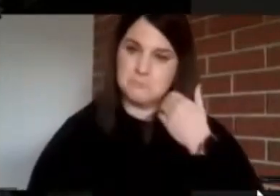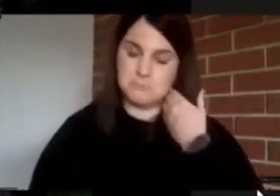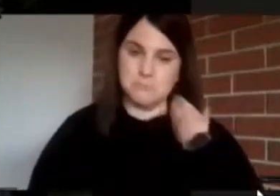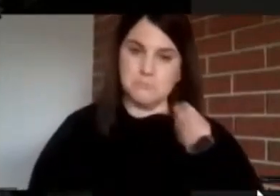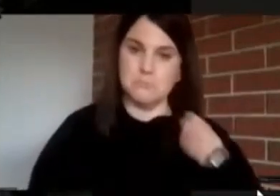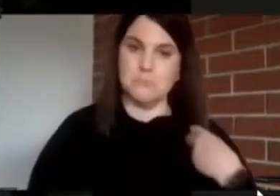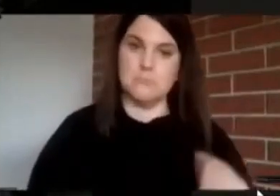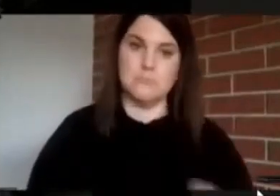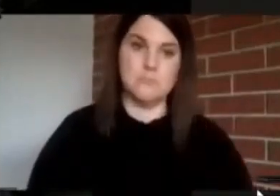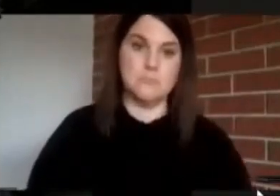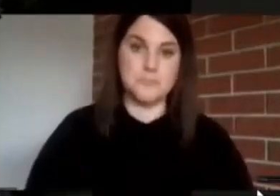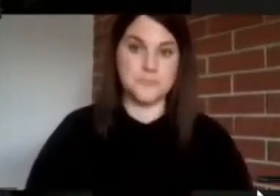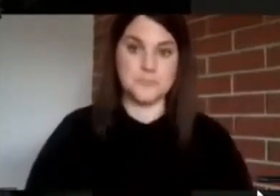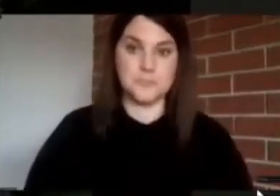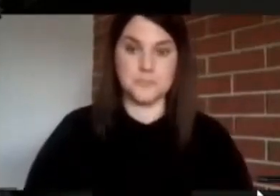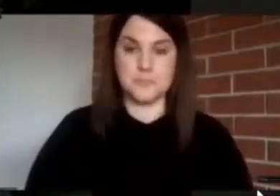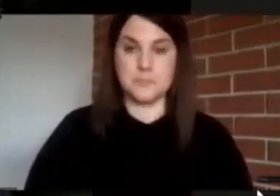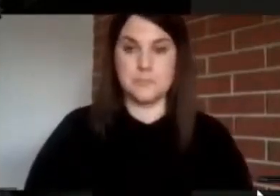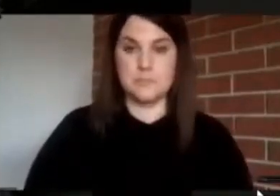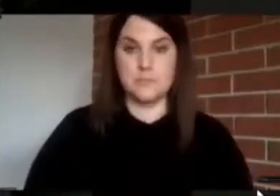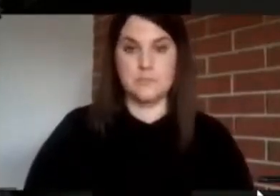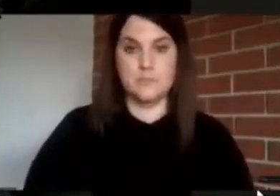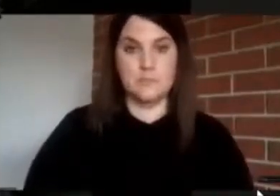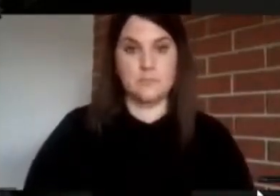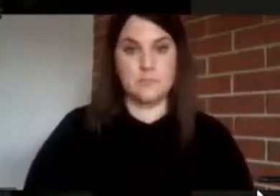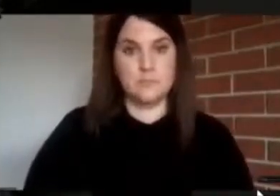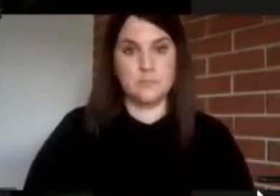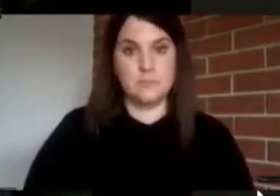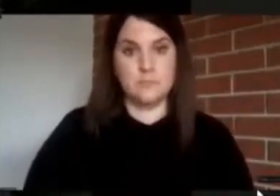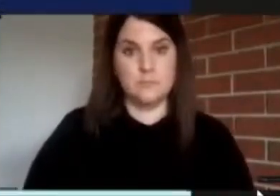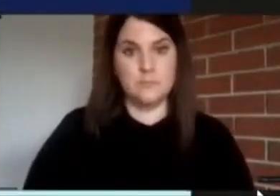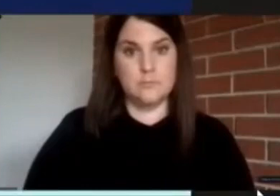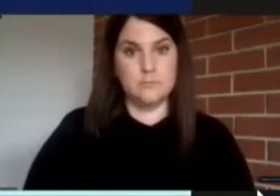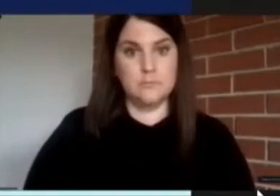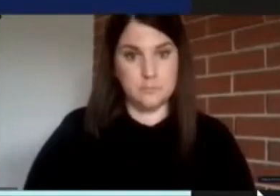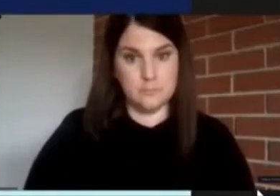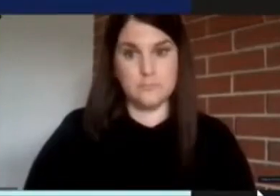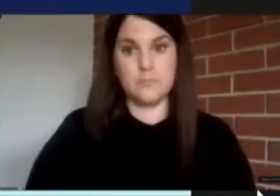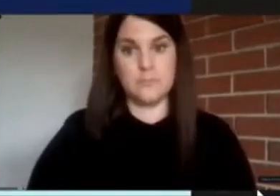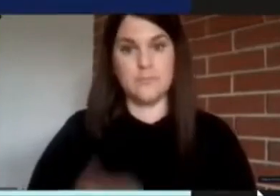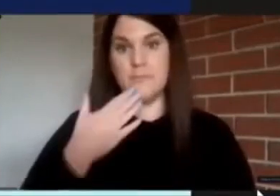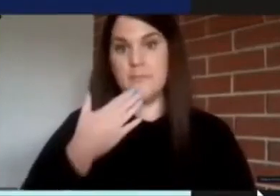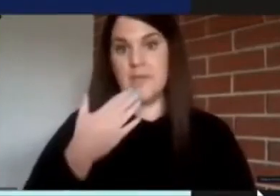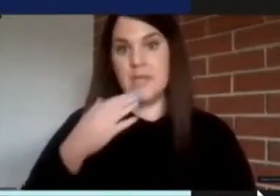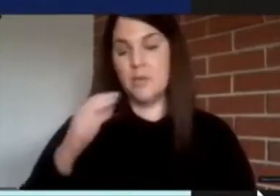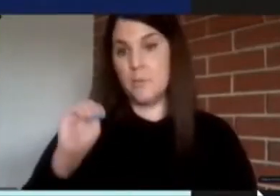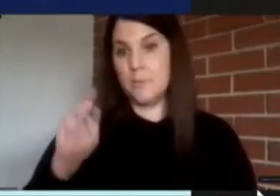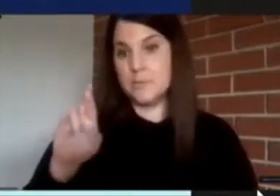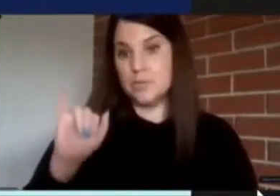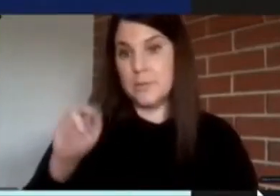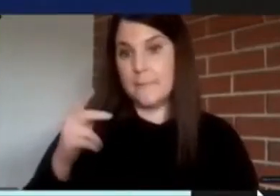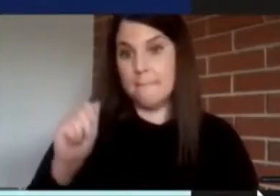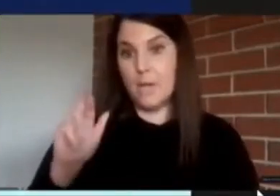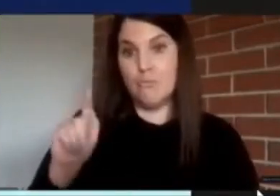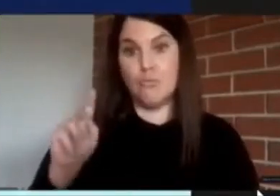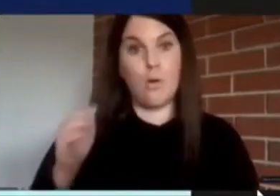So, that's all I have to say. Marcella Nunez-Smith: Thank you so much, Mr. Imparato. Dr. Venters, please?